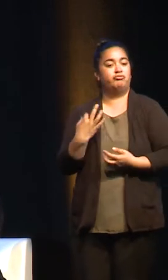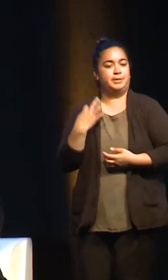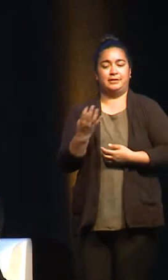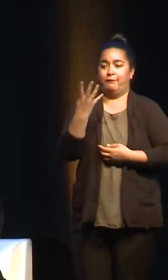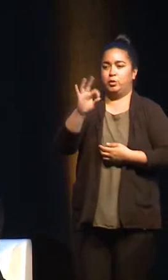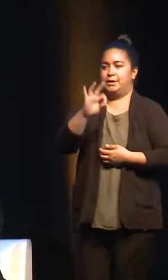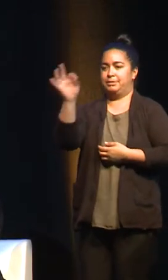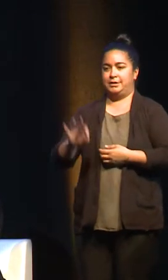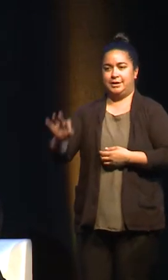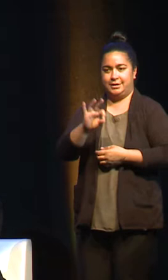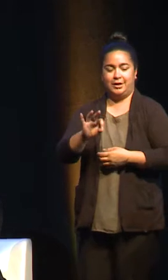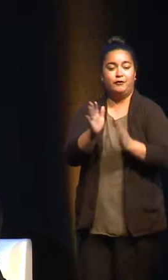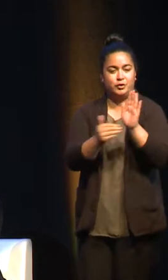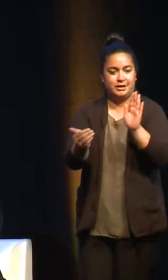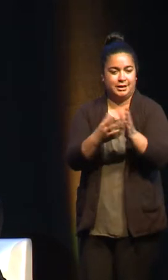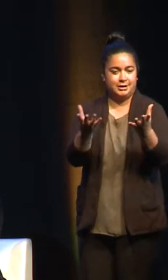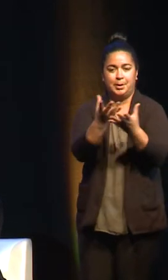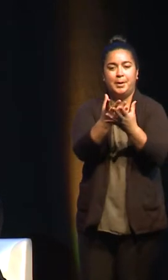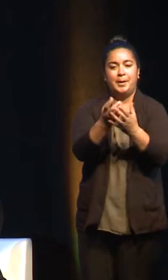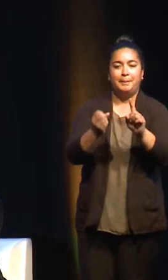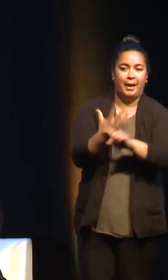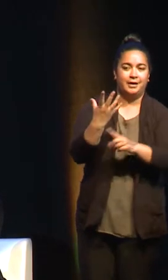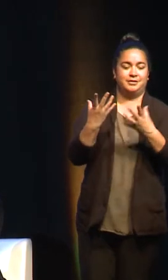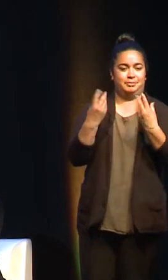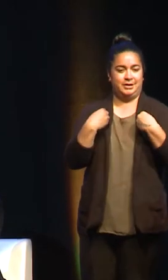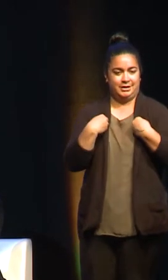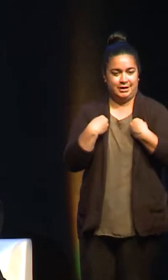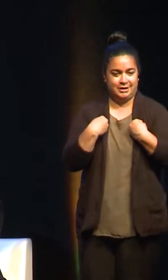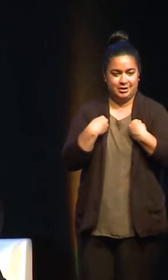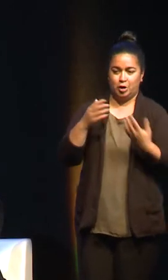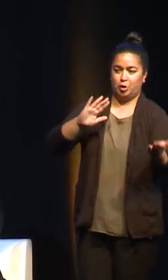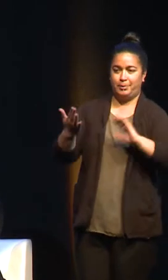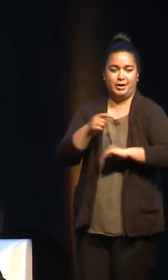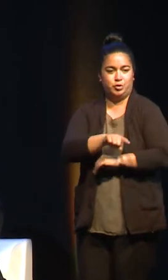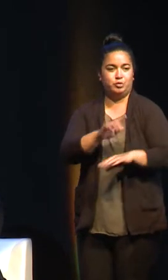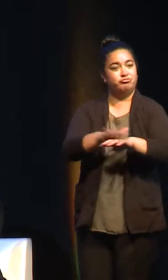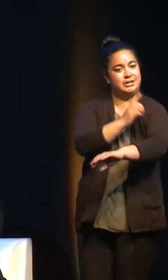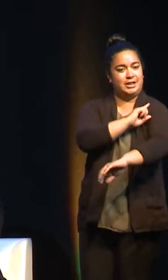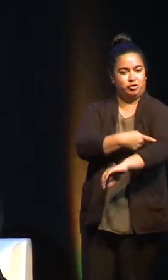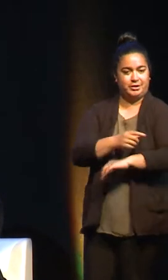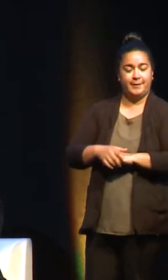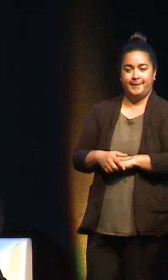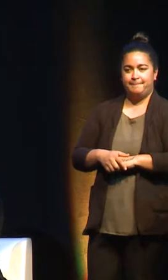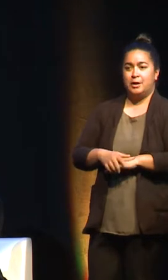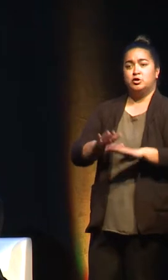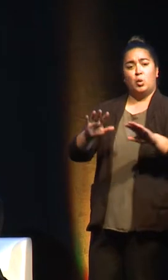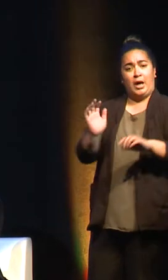and actually 60% of the energy related greenhouse gas emissions. So our partnerships are built